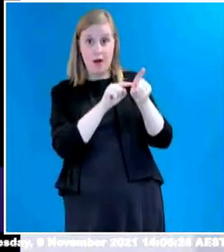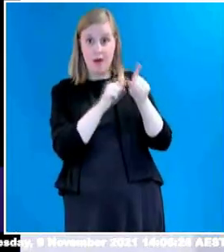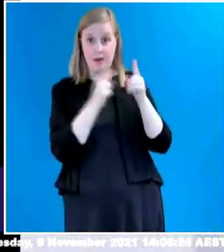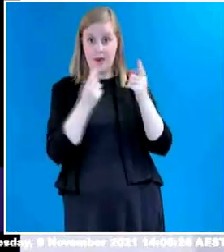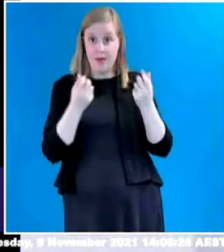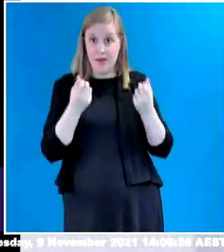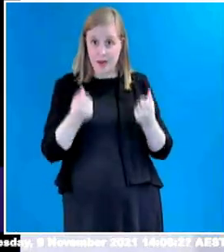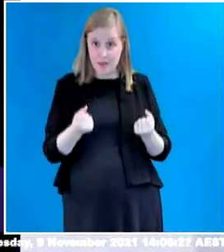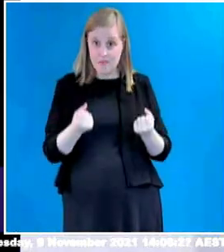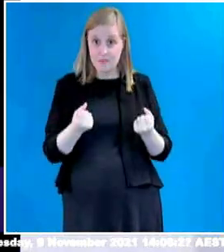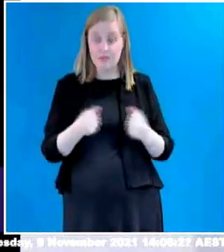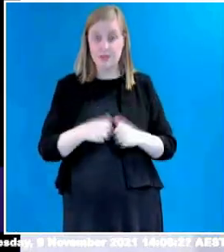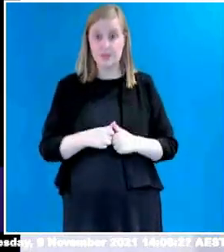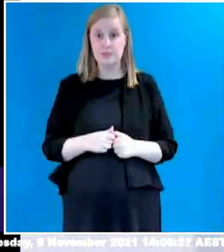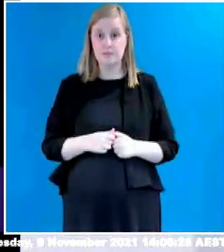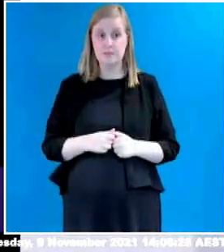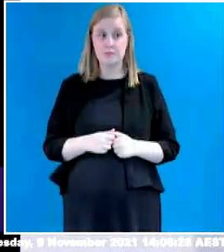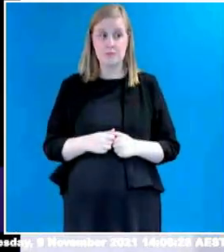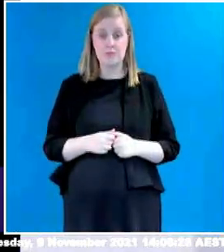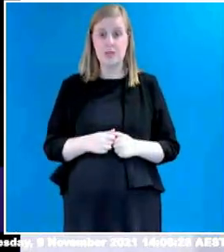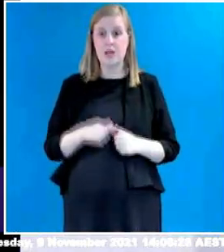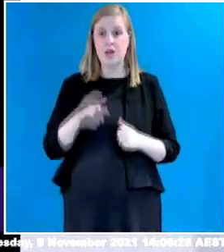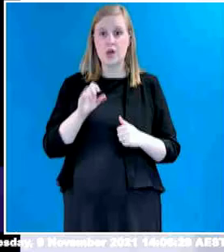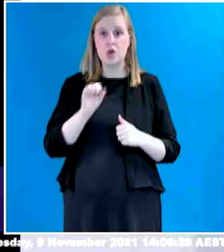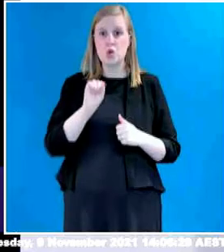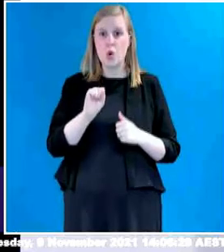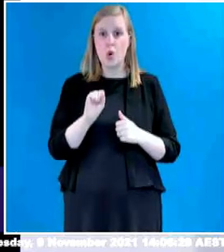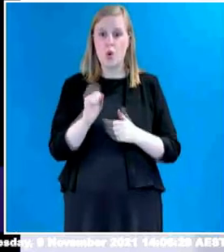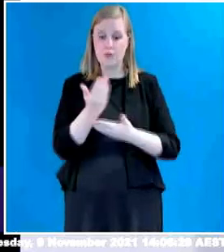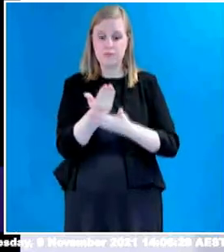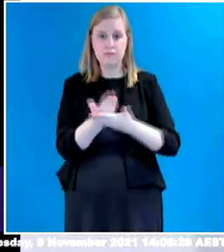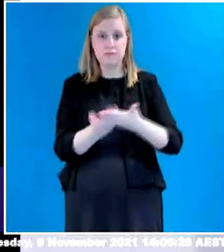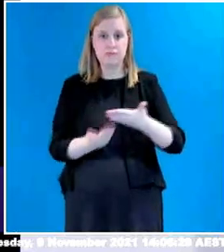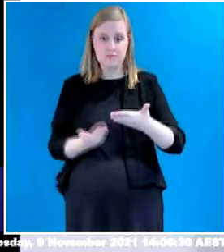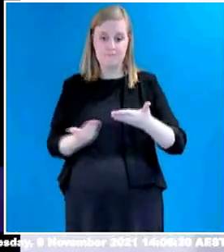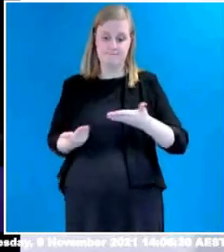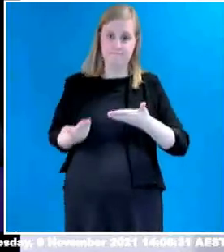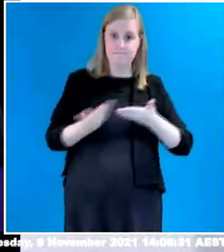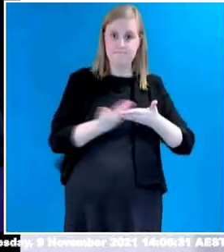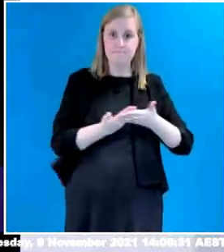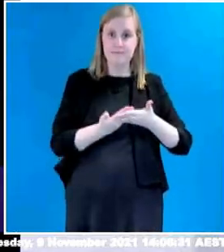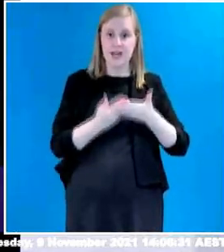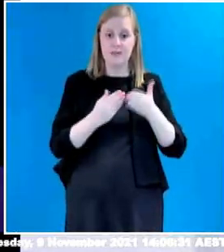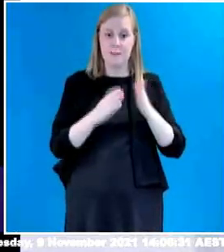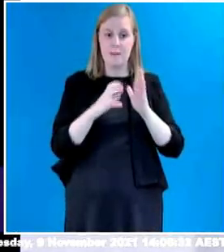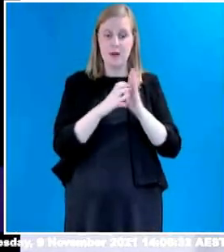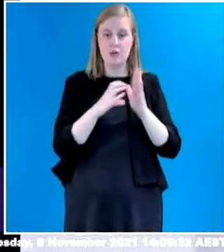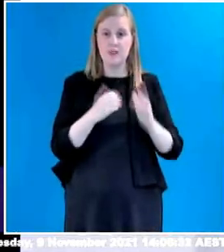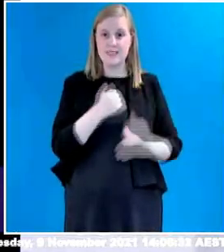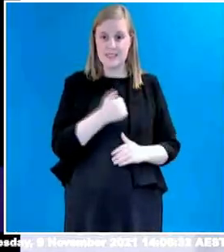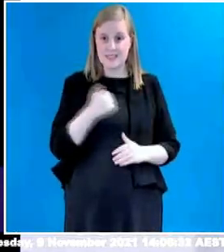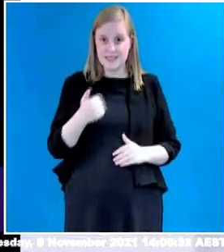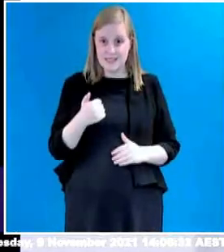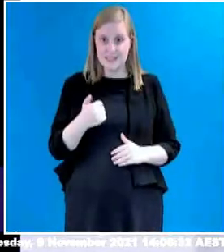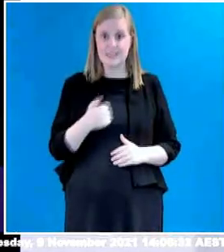I can take you to various paragraphs, 66, 67, paragraph 364